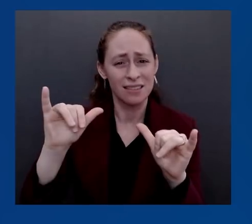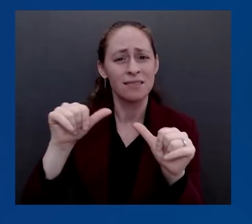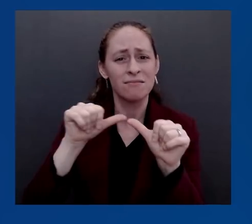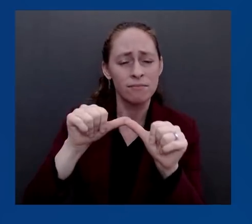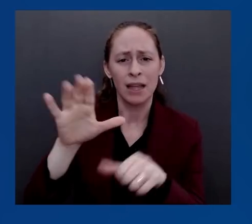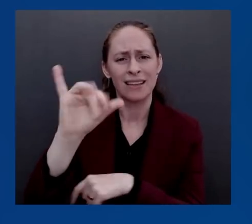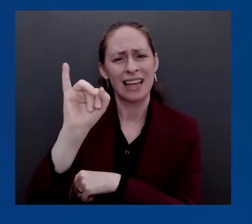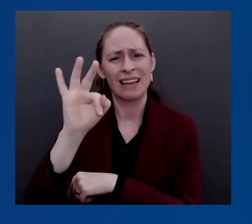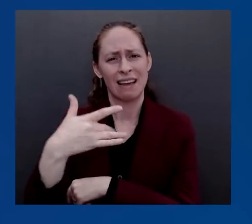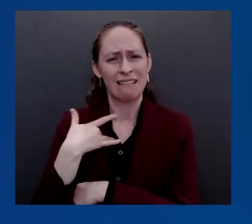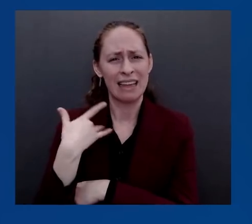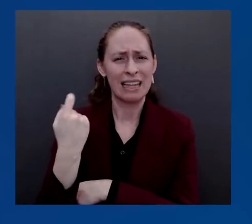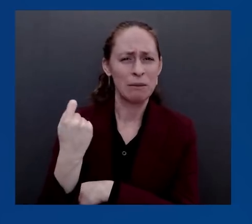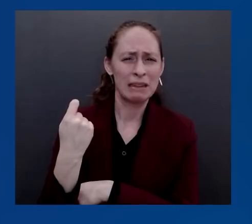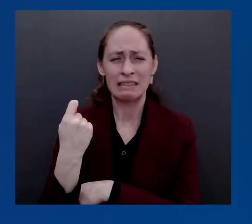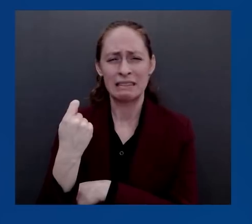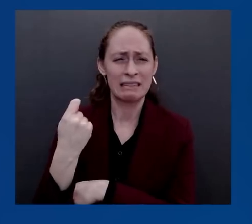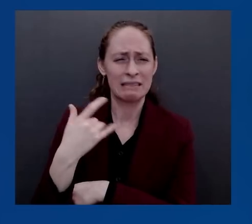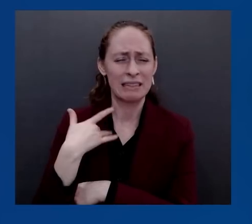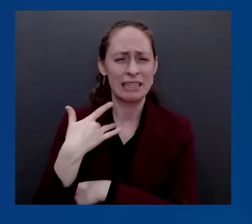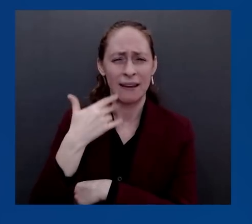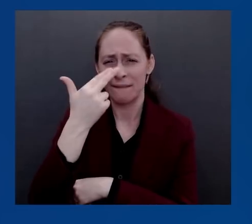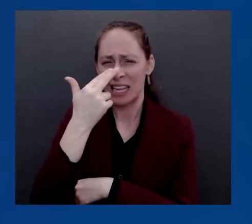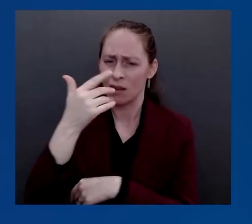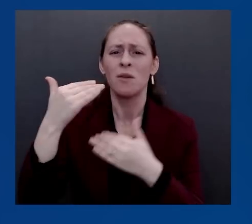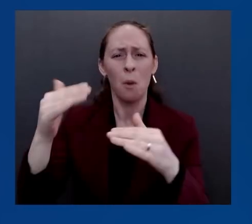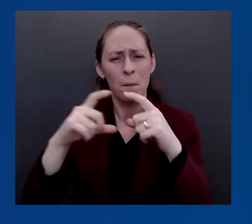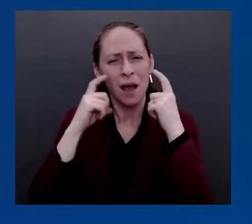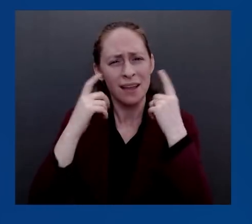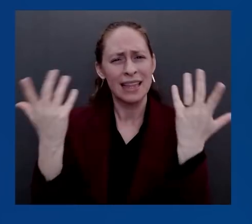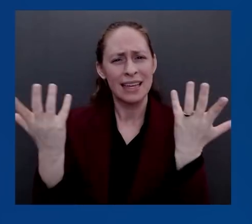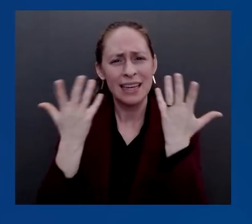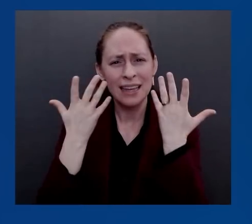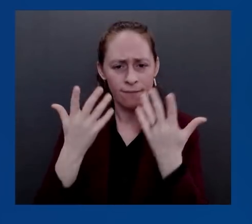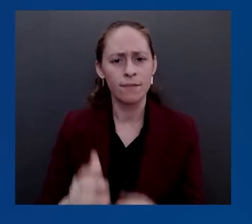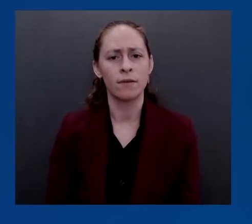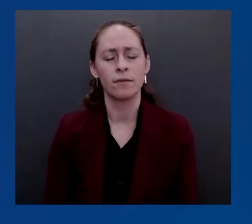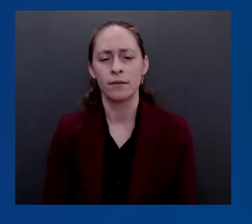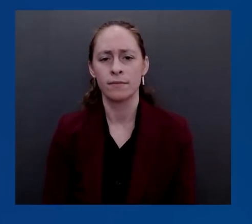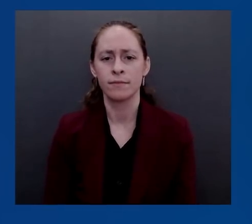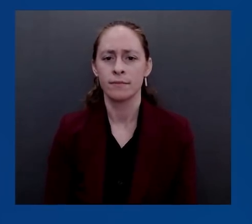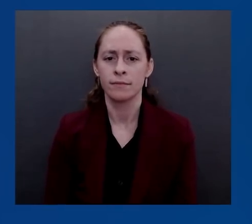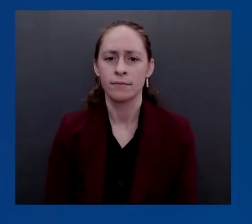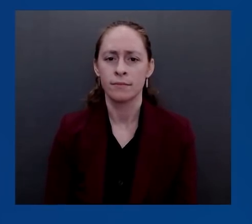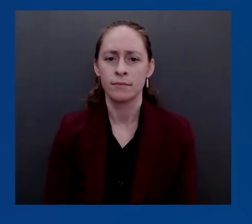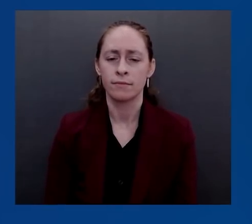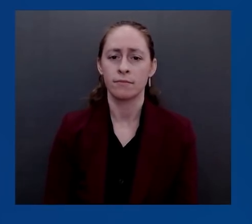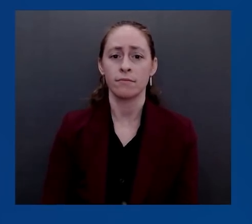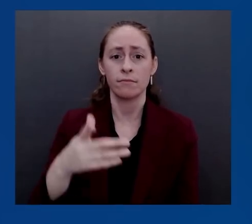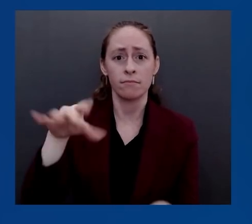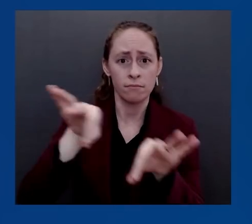you should wear a mask. If you were exposed to someone with COVID-19 and are quarantining, you should wear a mask.